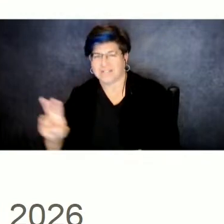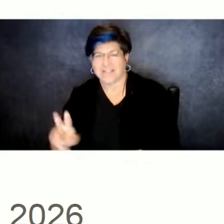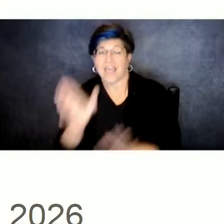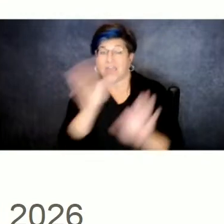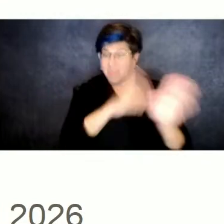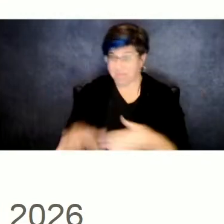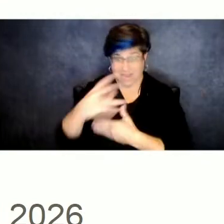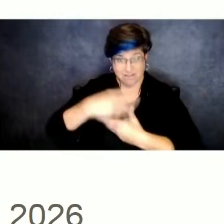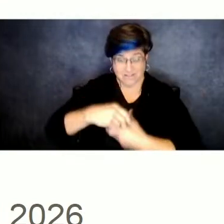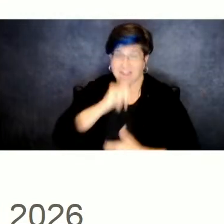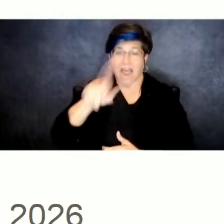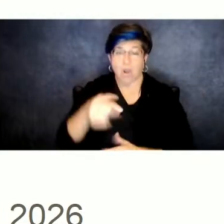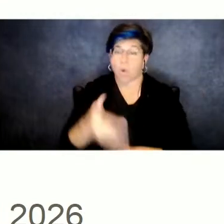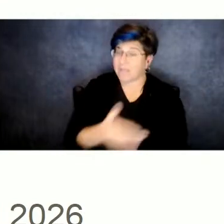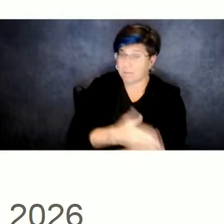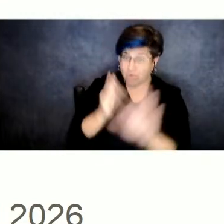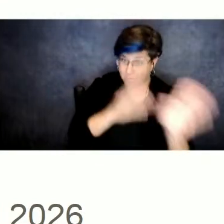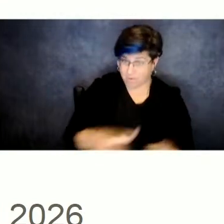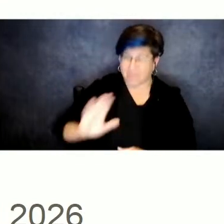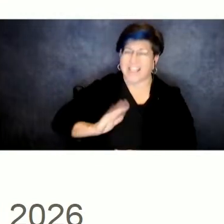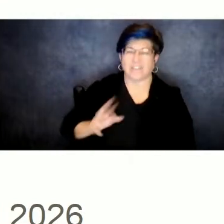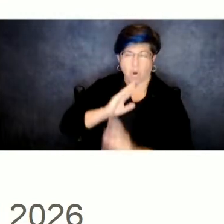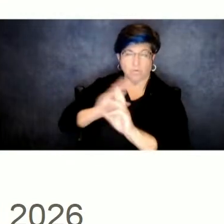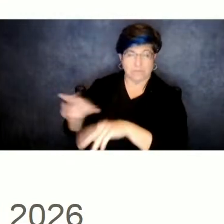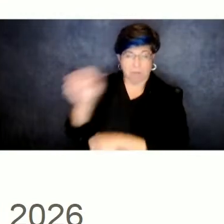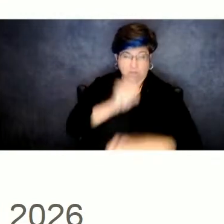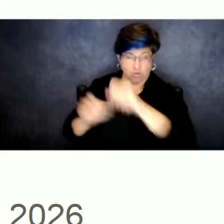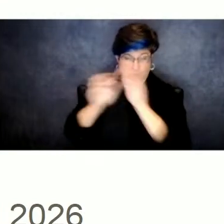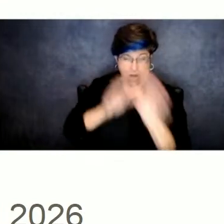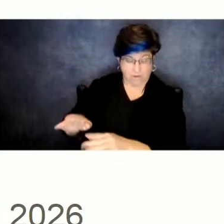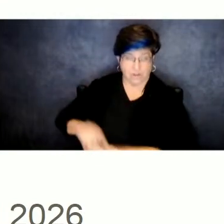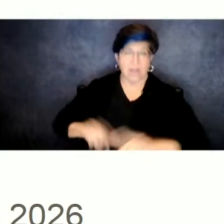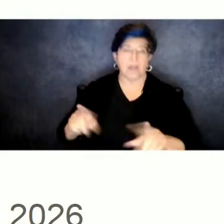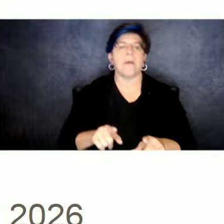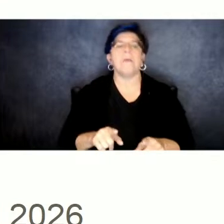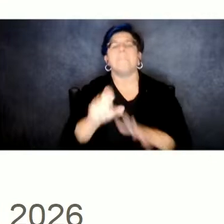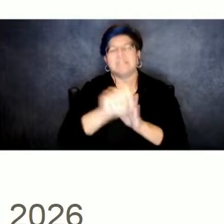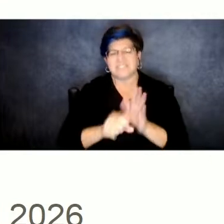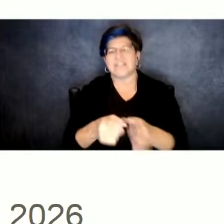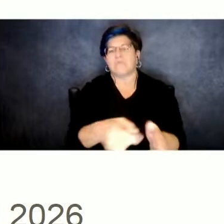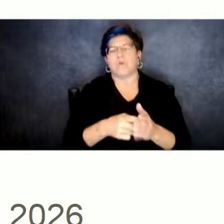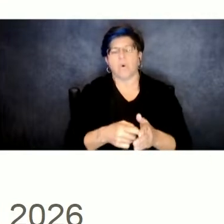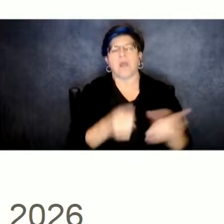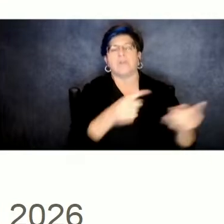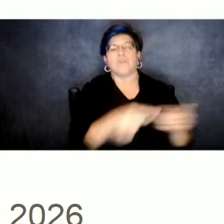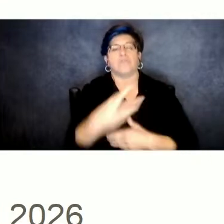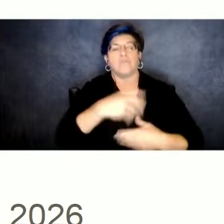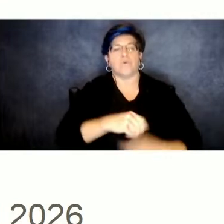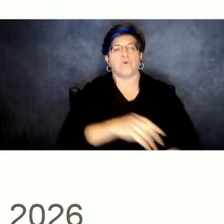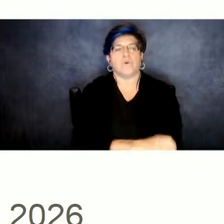ACCOMPANY NOT JUST THE SORT OF IMPROVEMENT PLAN WHICH IS OUR